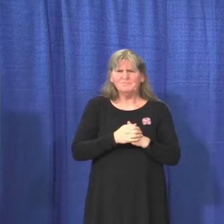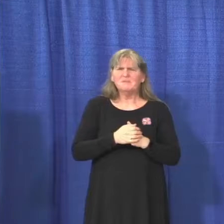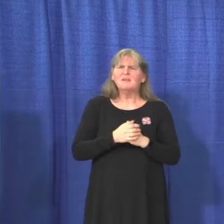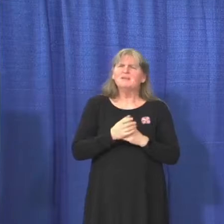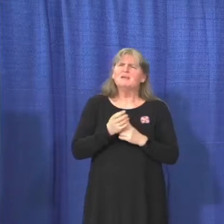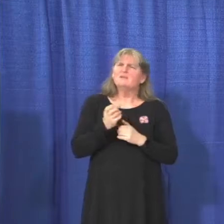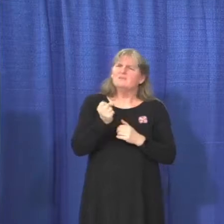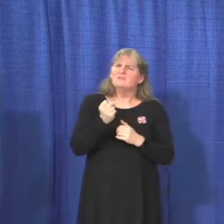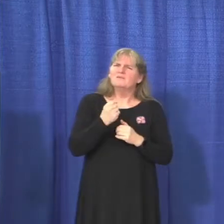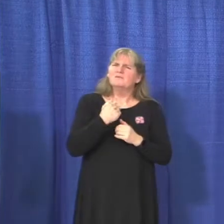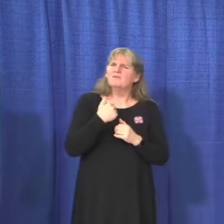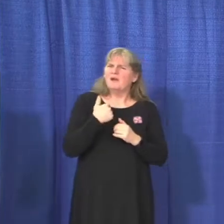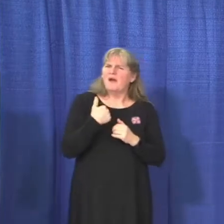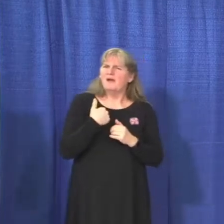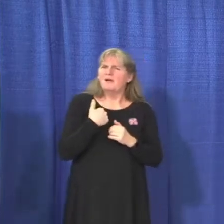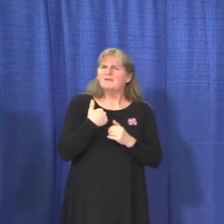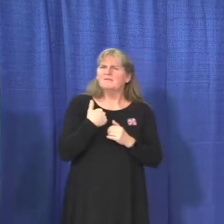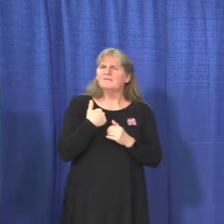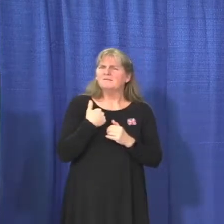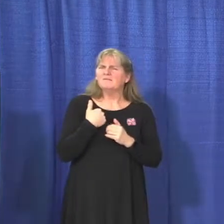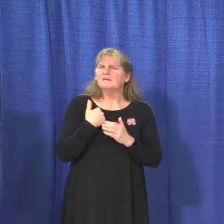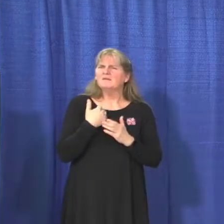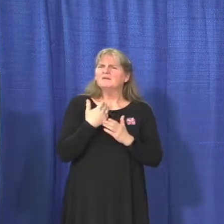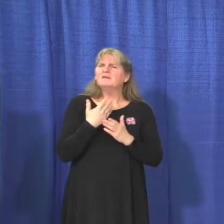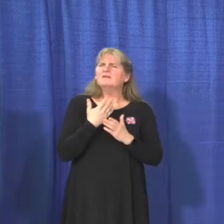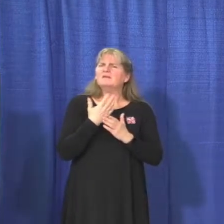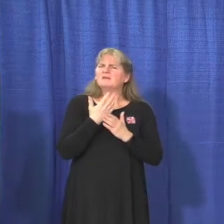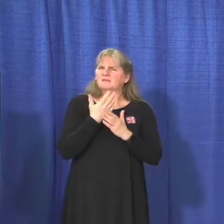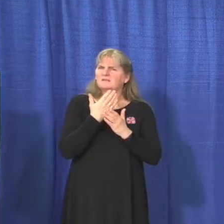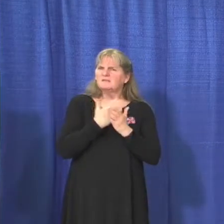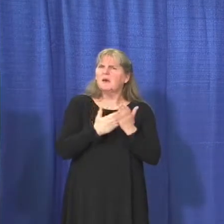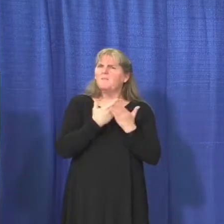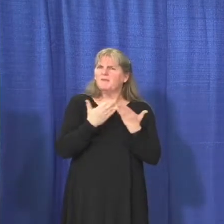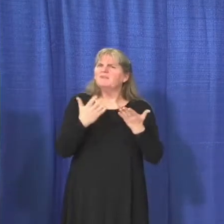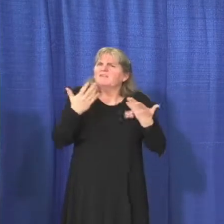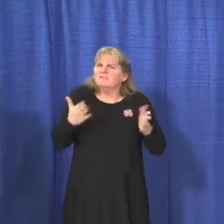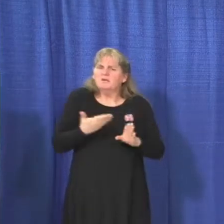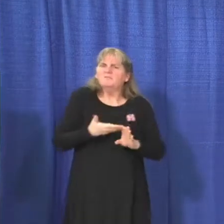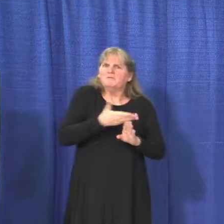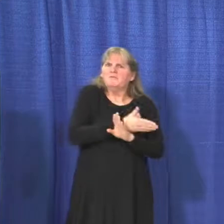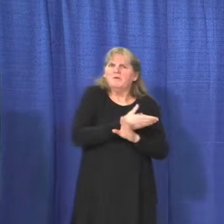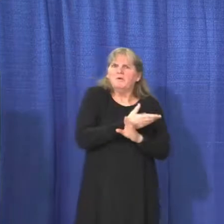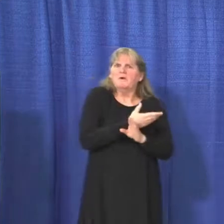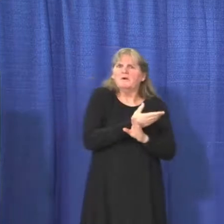capturing of what we've done in this and summing it up for Yukon